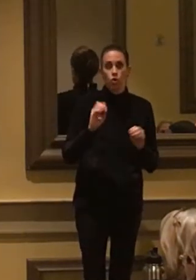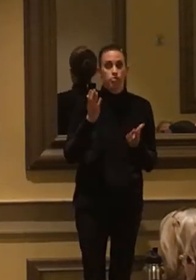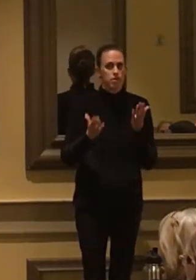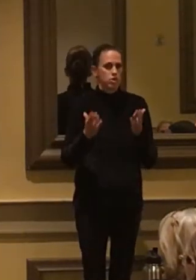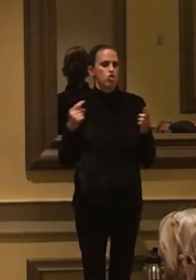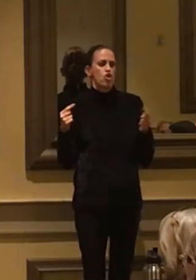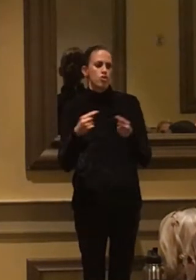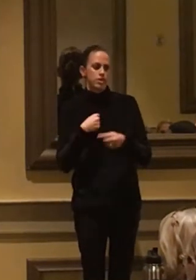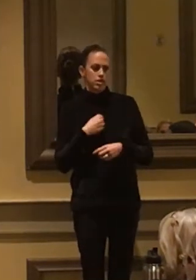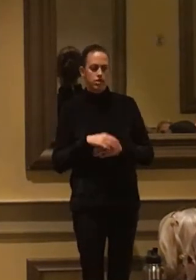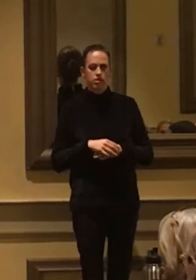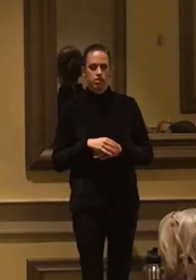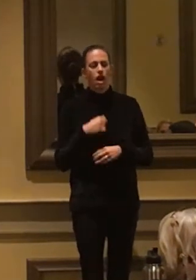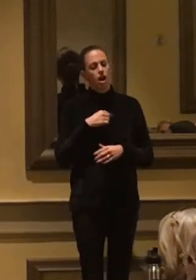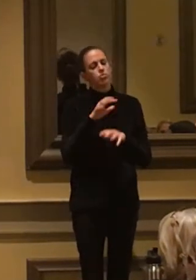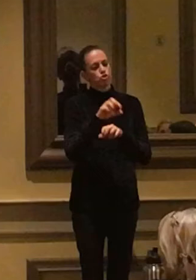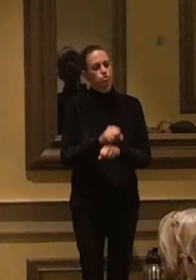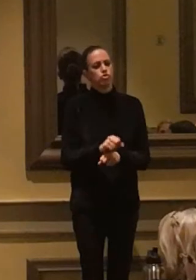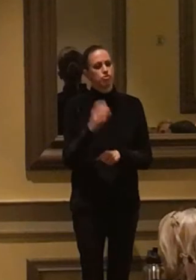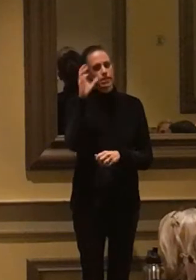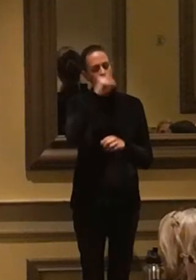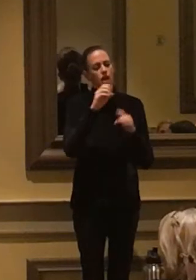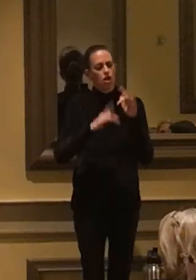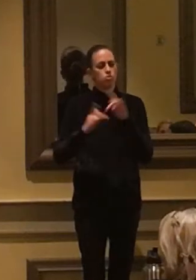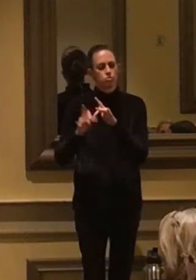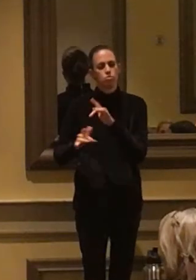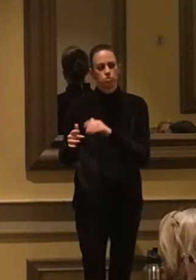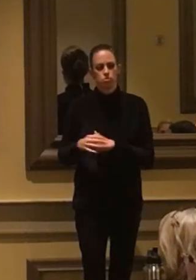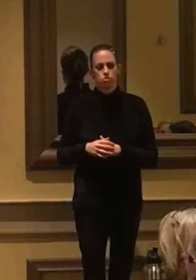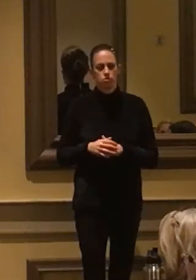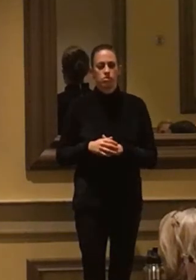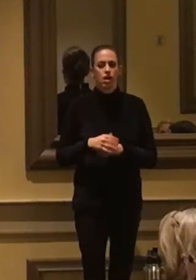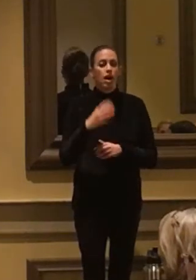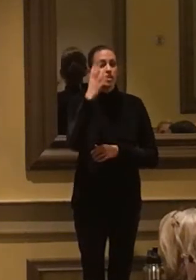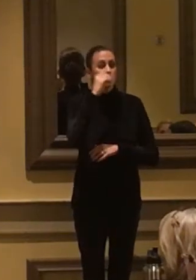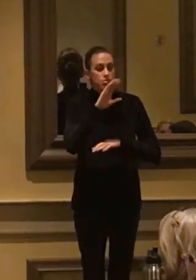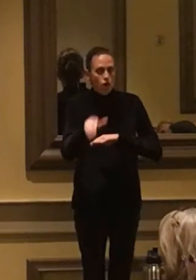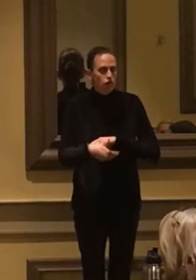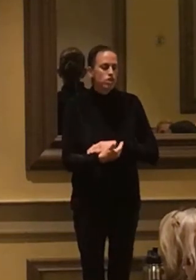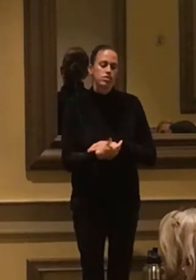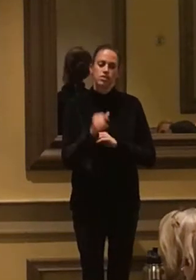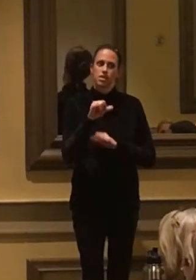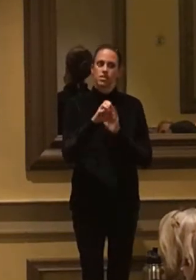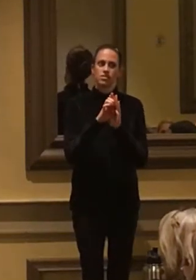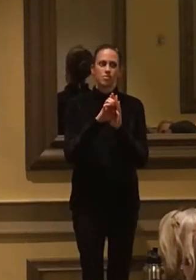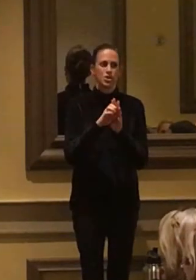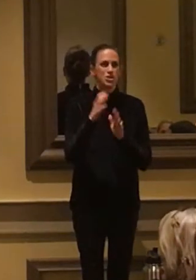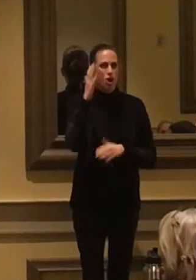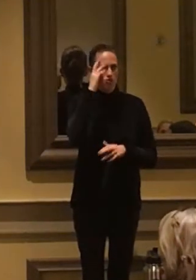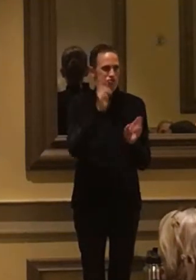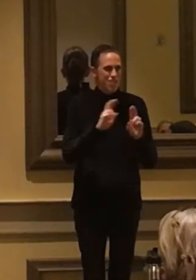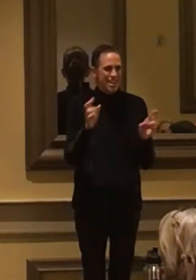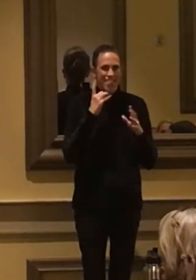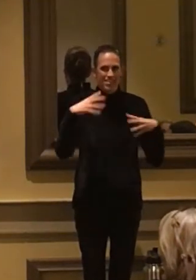I'm used to seeing them . Sleepovers are a prime example when the lights go up, and it's time for the late-night deep conversations